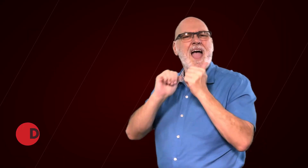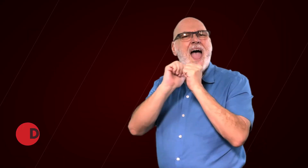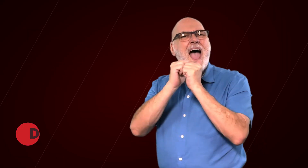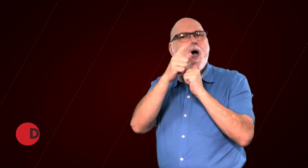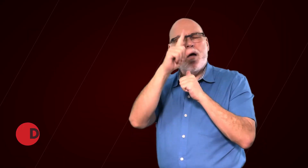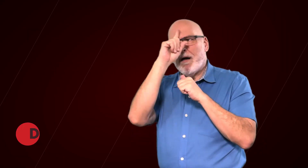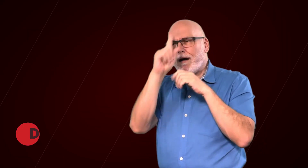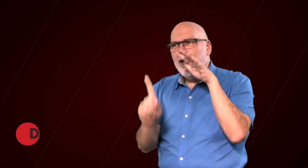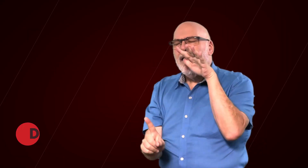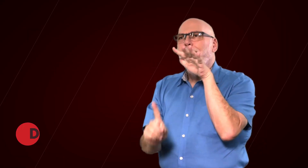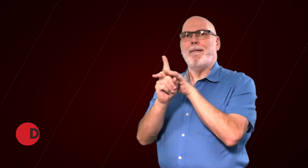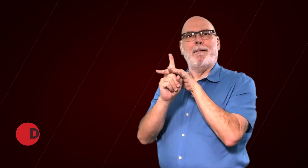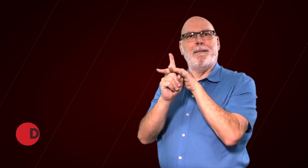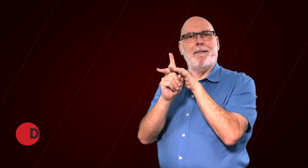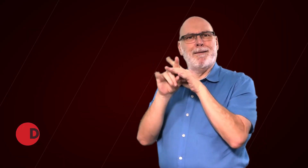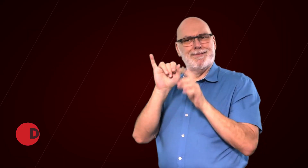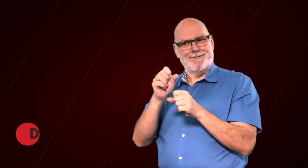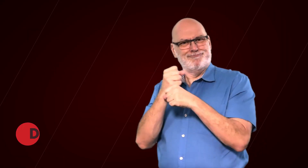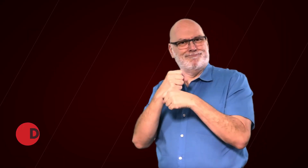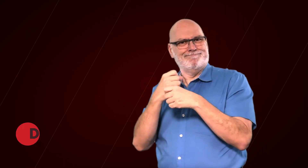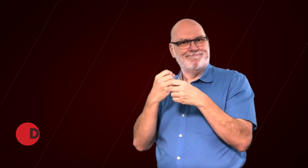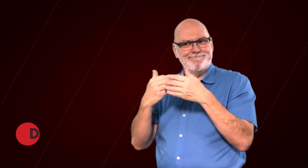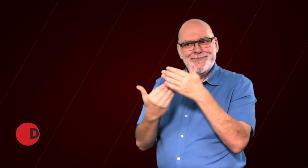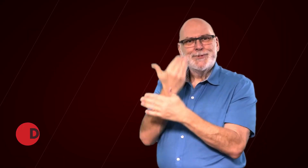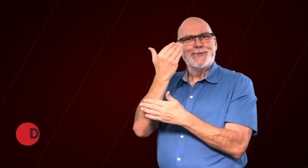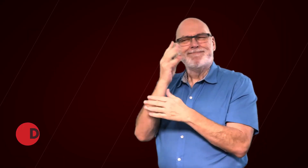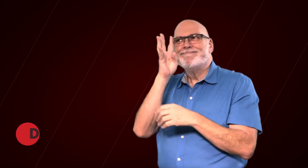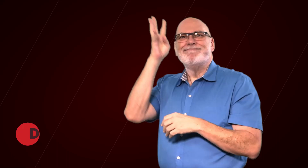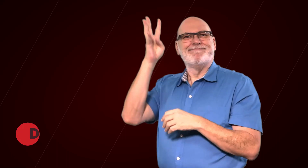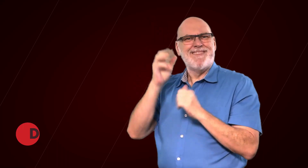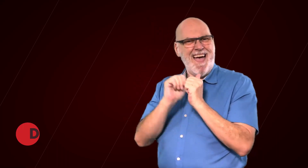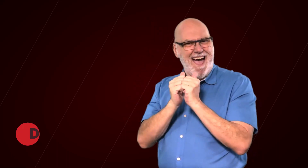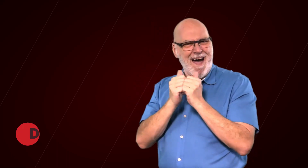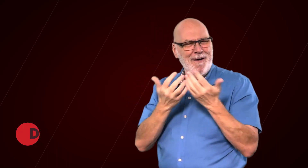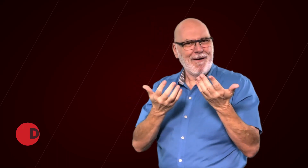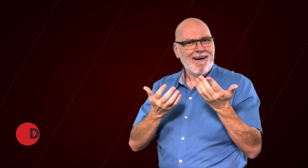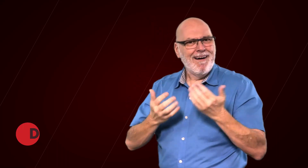[Anselmo]: How did you come up with this product?